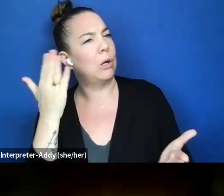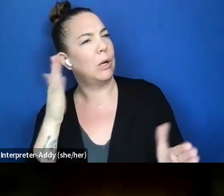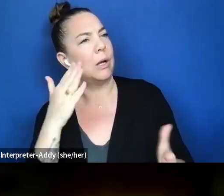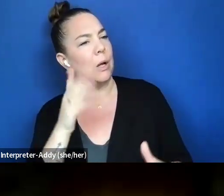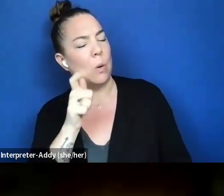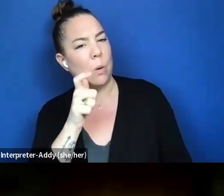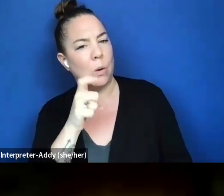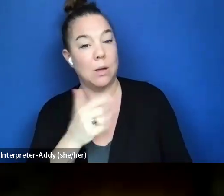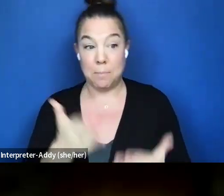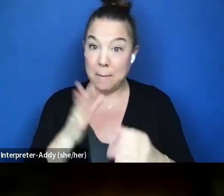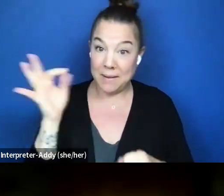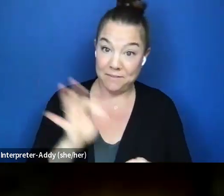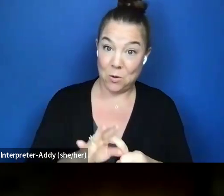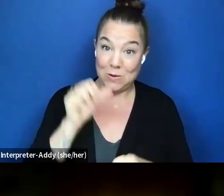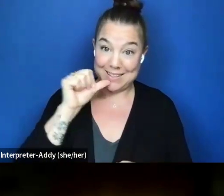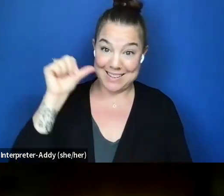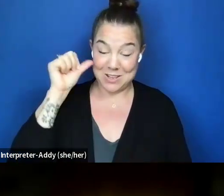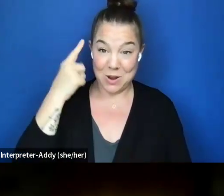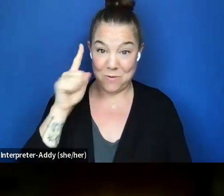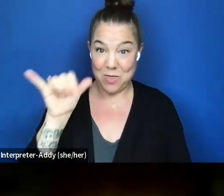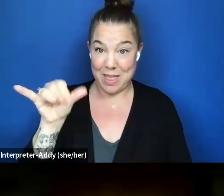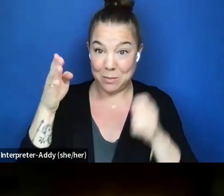Brooke Wilson (she/her): They might have voted for somebody yesterday, and they still don't know.